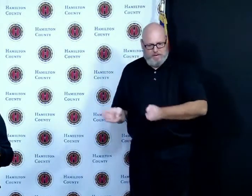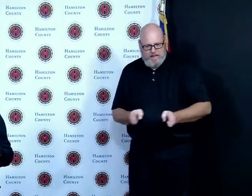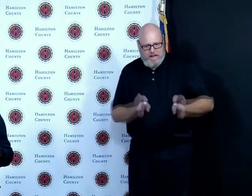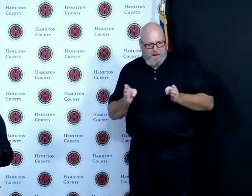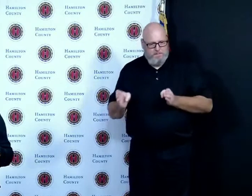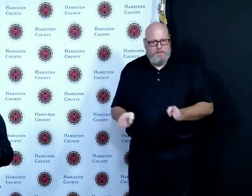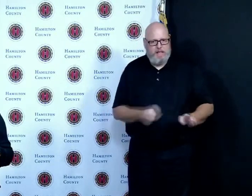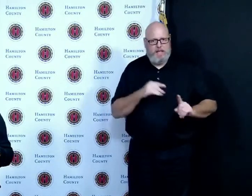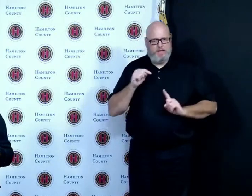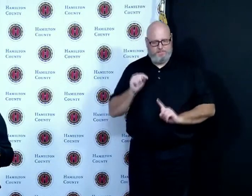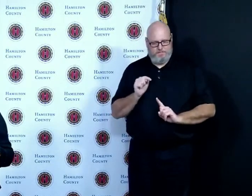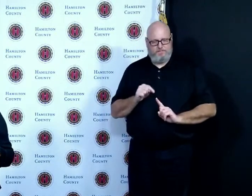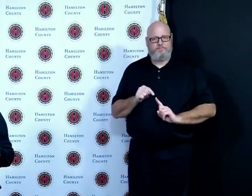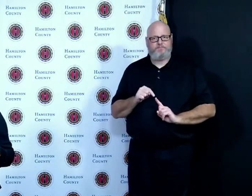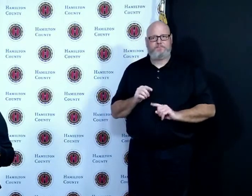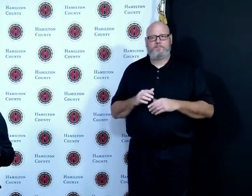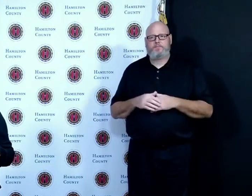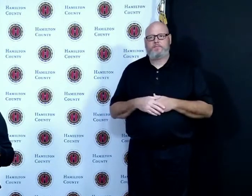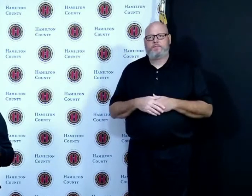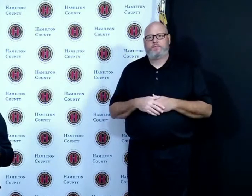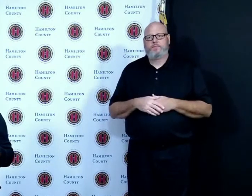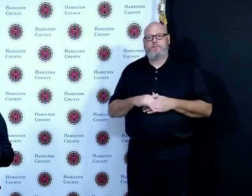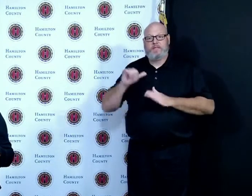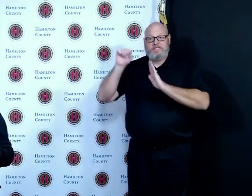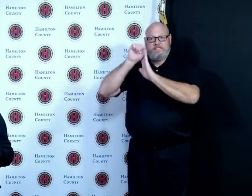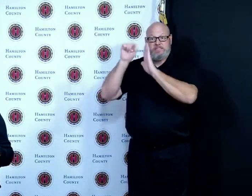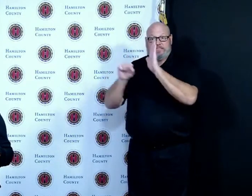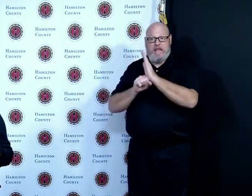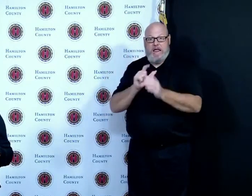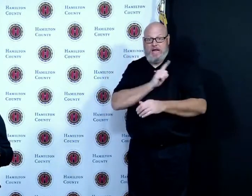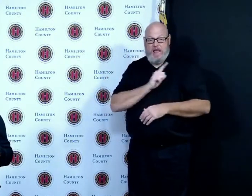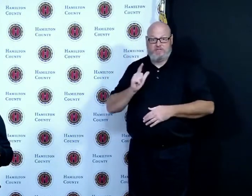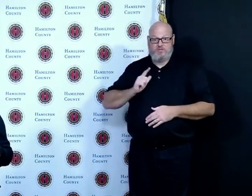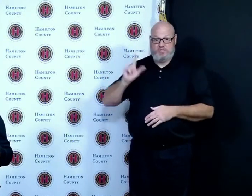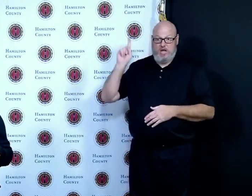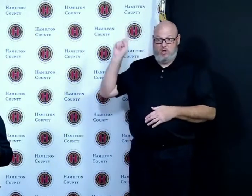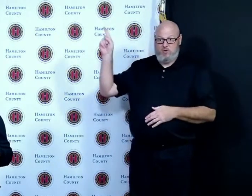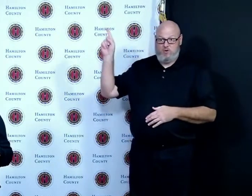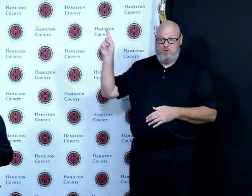next up we have Corey Sharper from WVXU he has he has questions for Greg and Denise